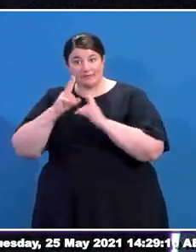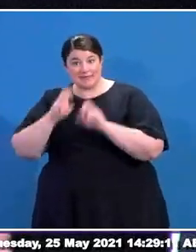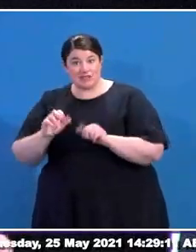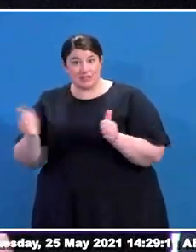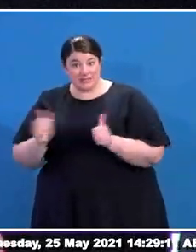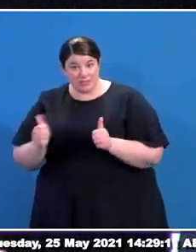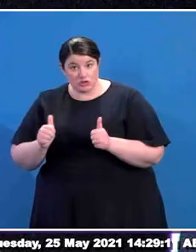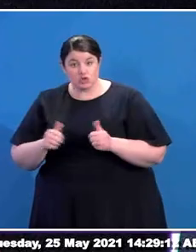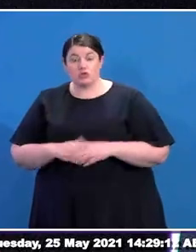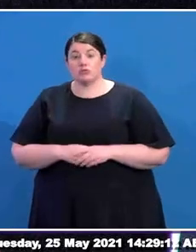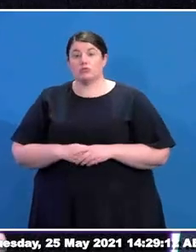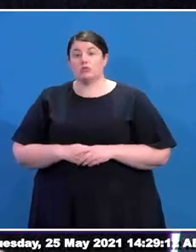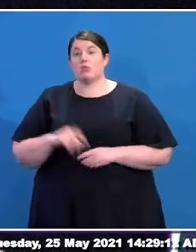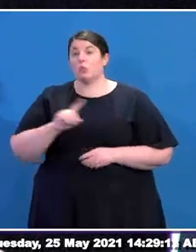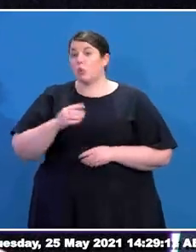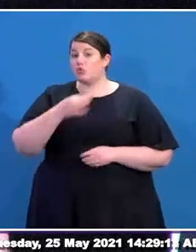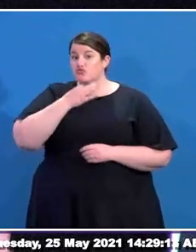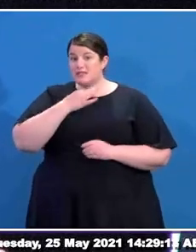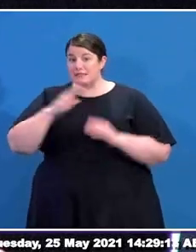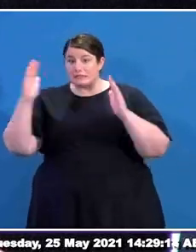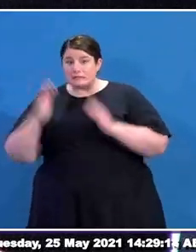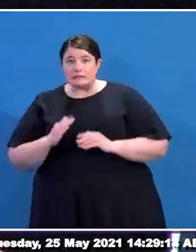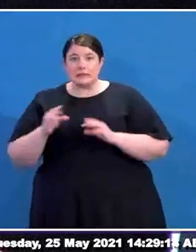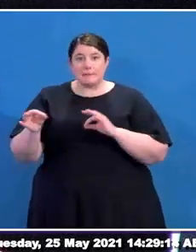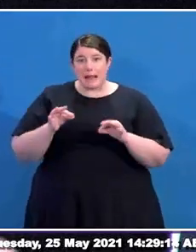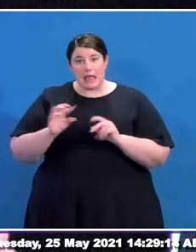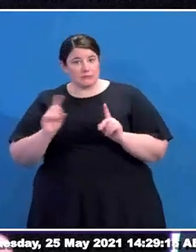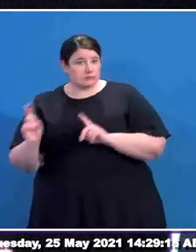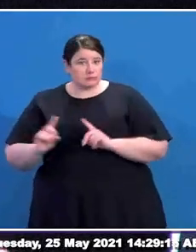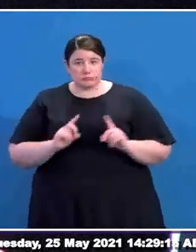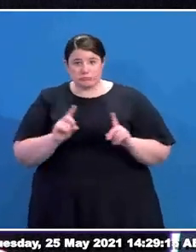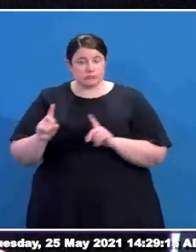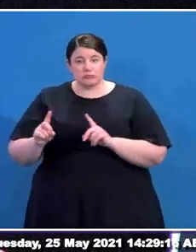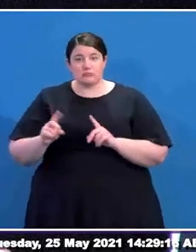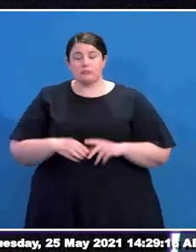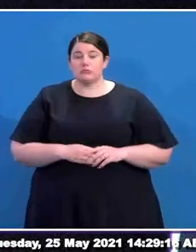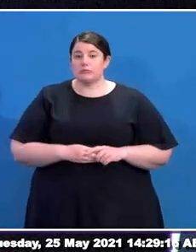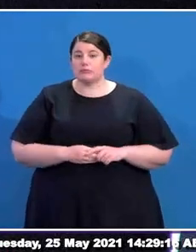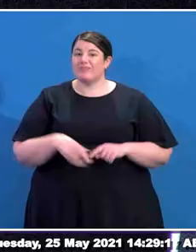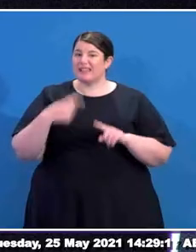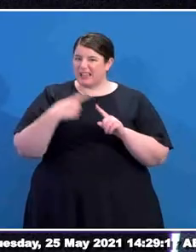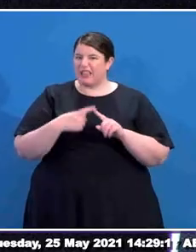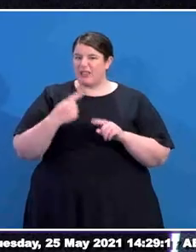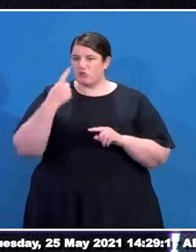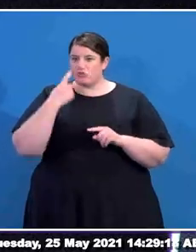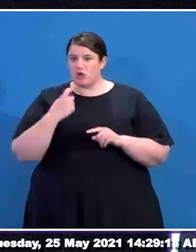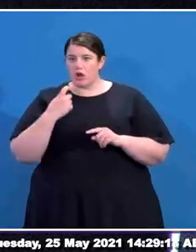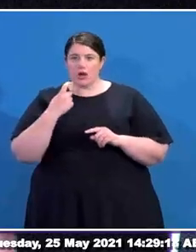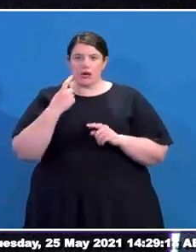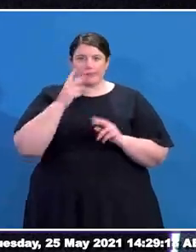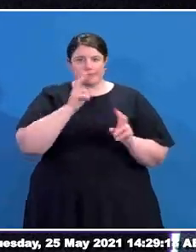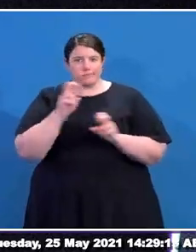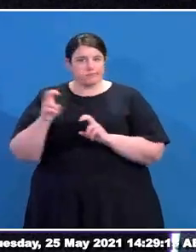mitigation strategies might be in place and just to find out who the